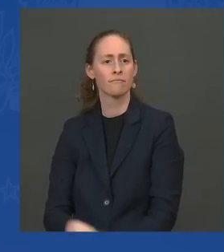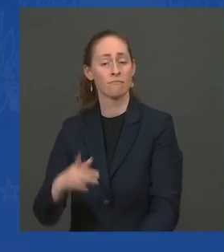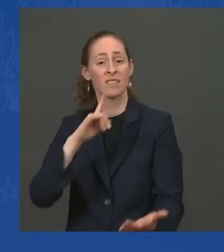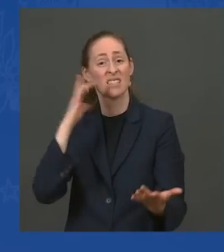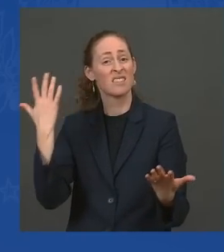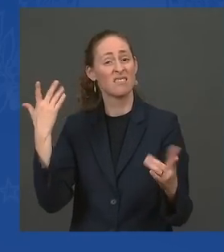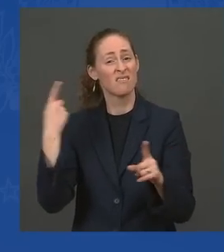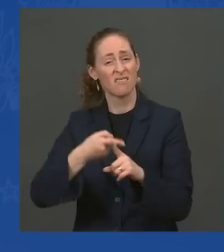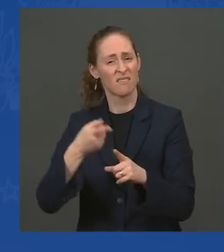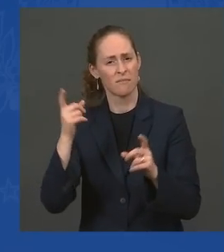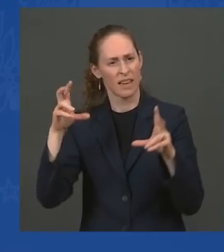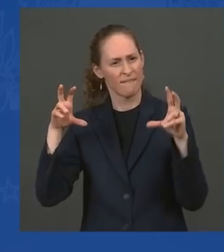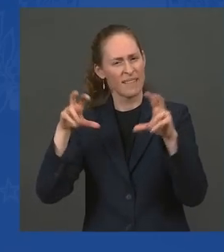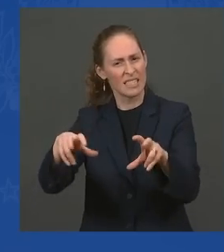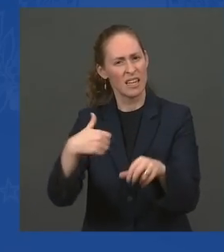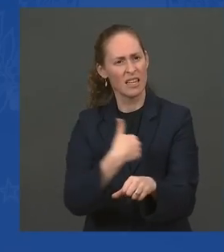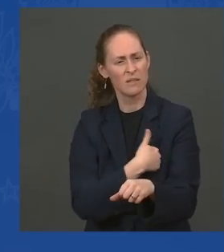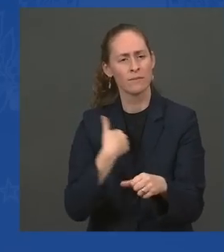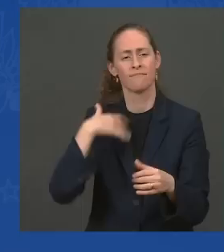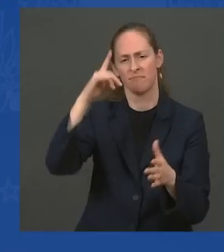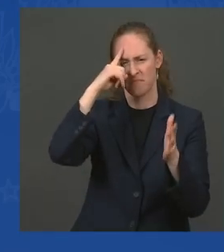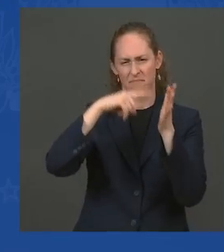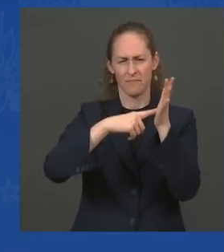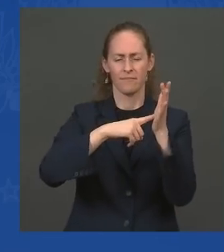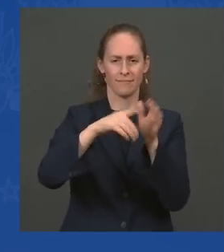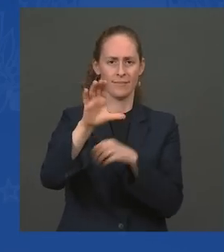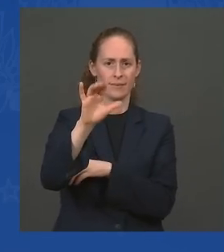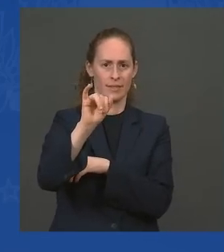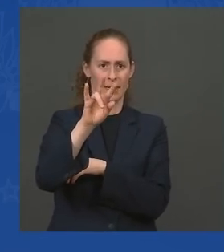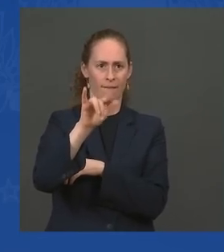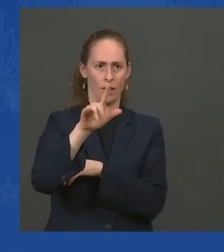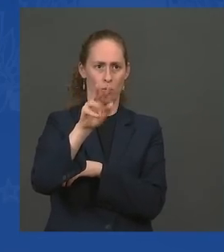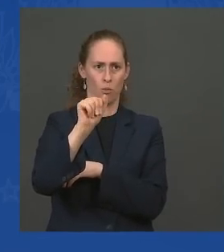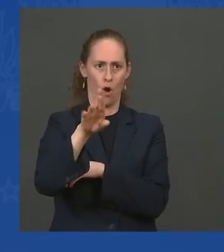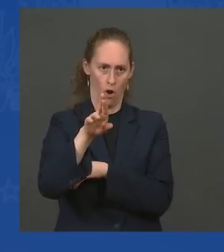During and after the Civil War, we built the transcontinental railroad --